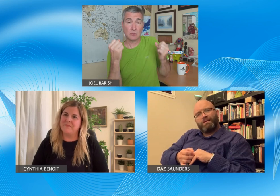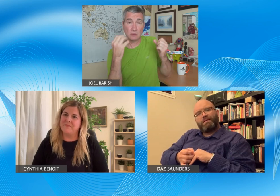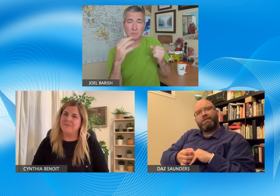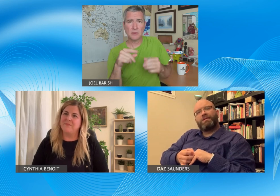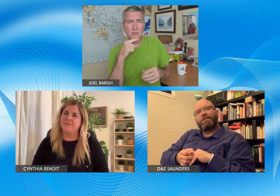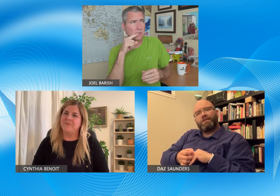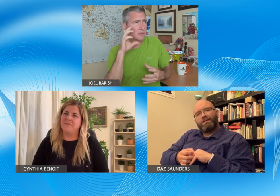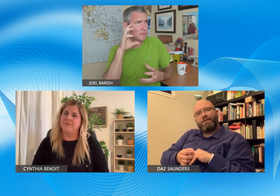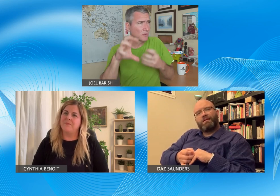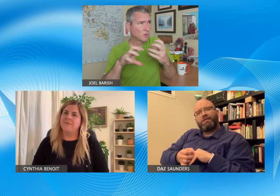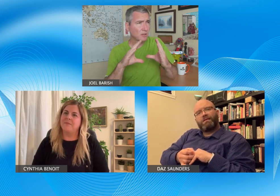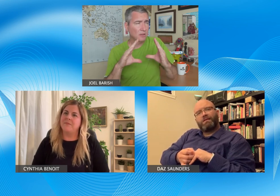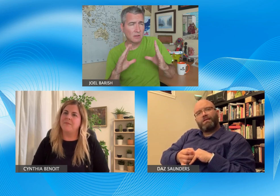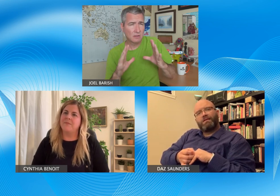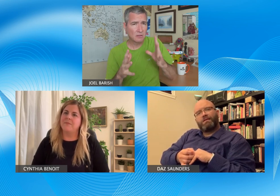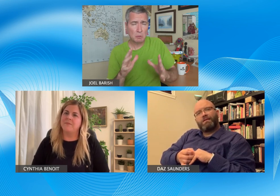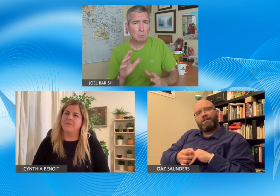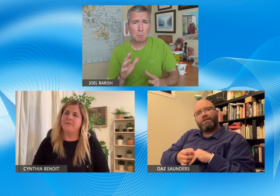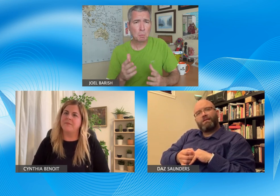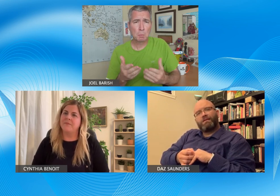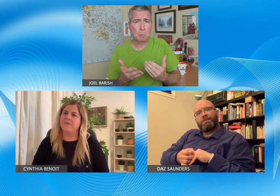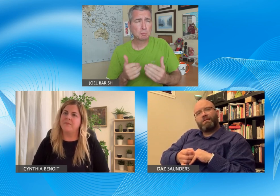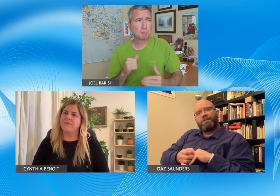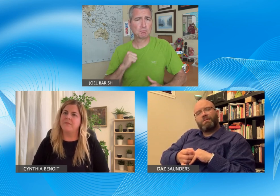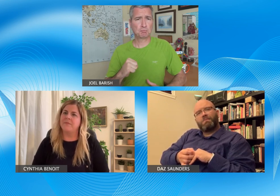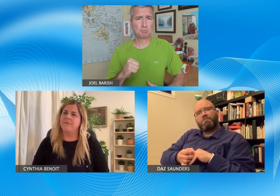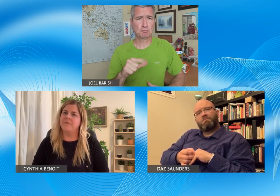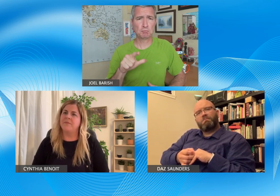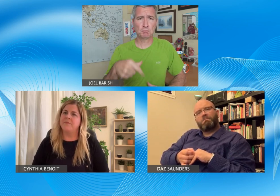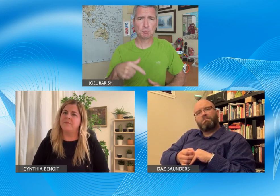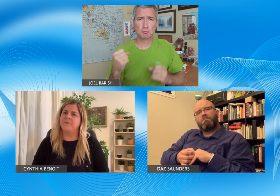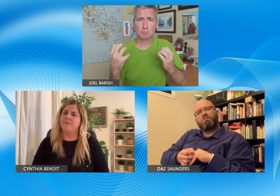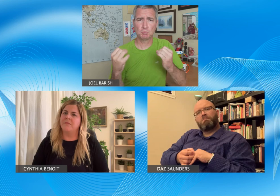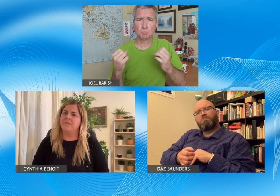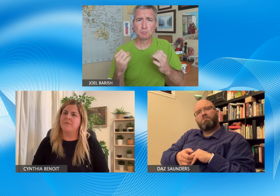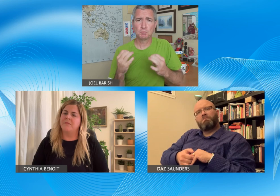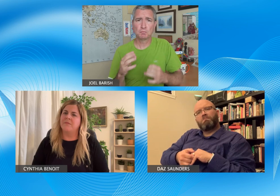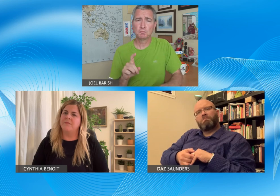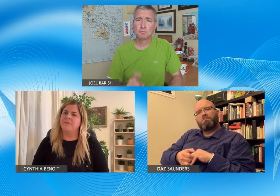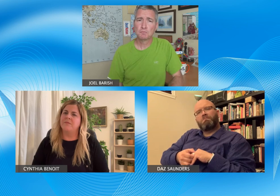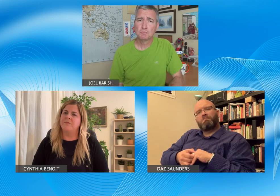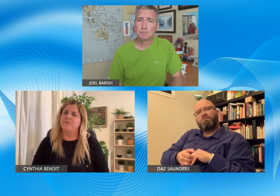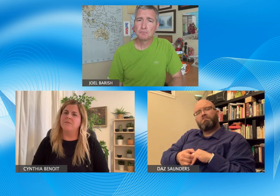Is there any confusion from the hearing population about LSQ?